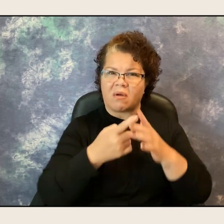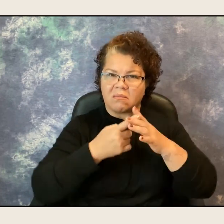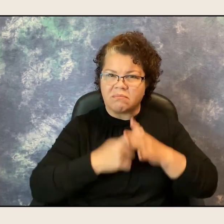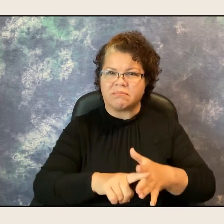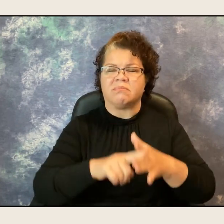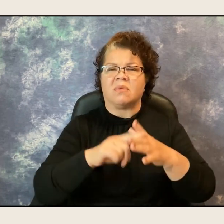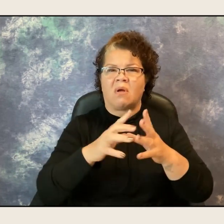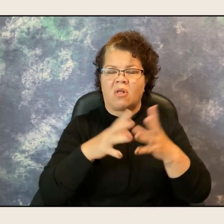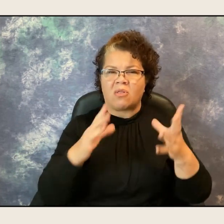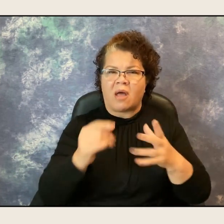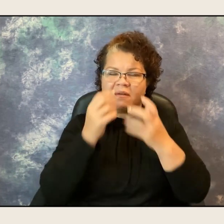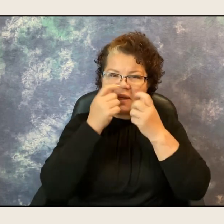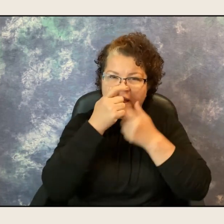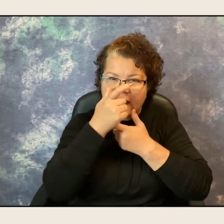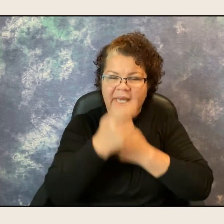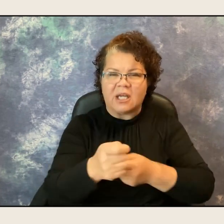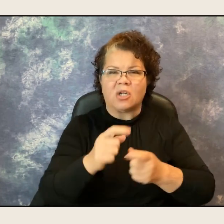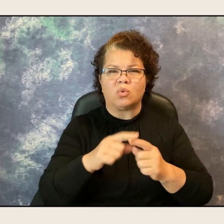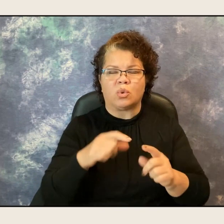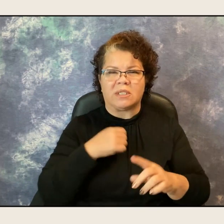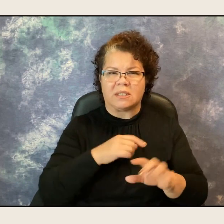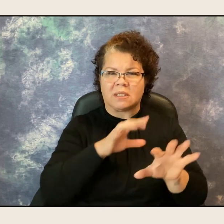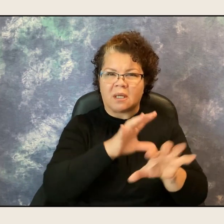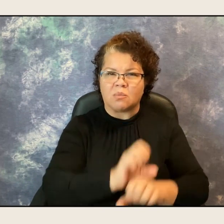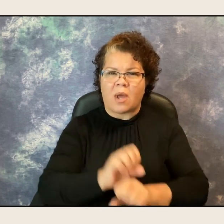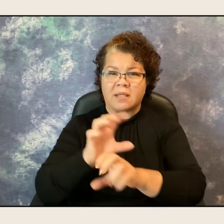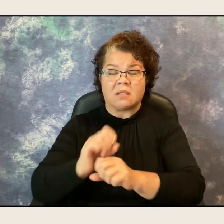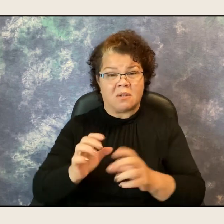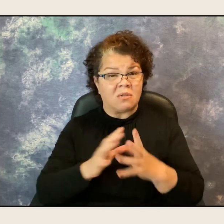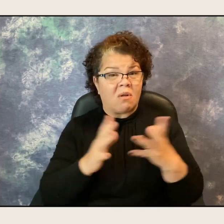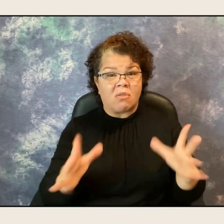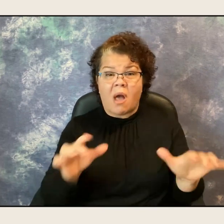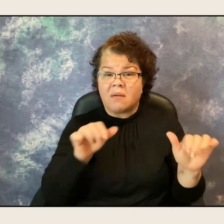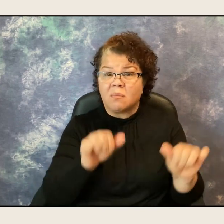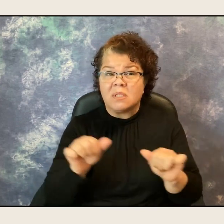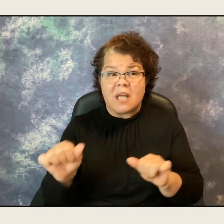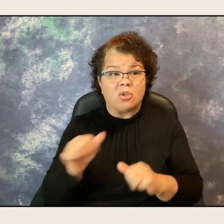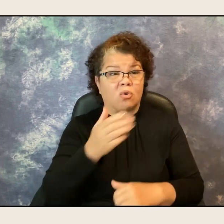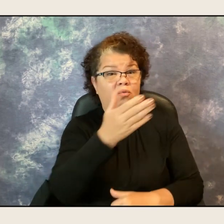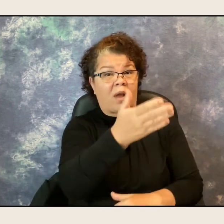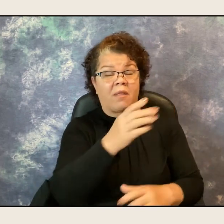A lot of potential is just right there in local communities that I think,